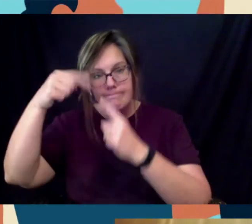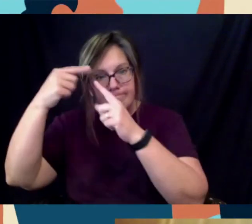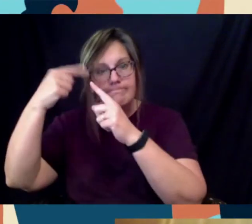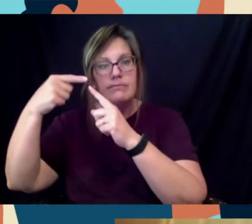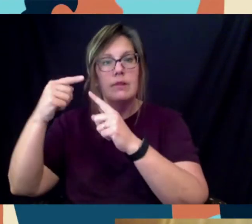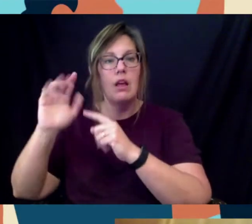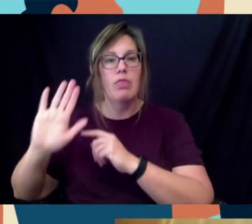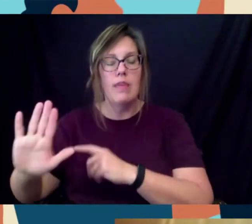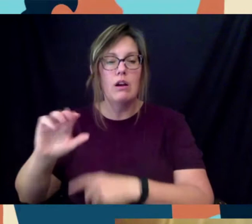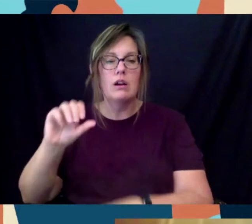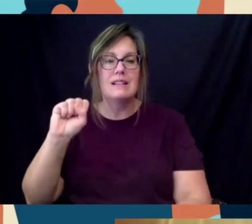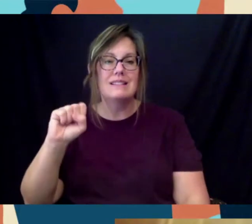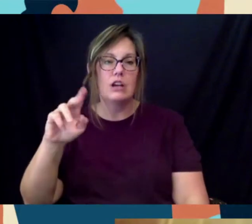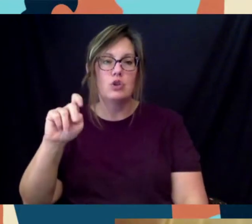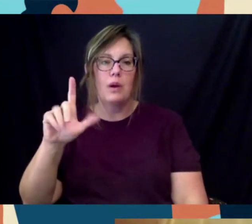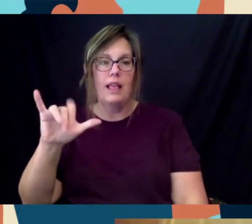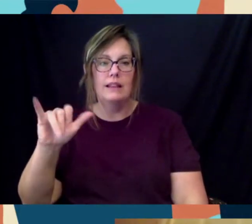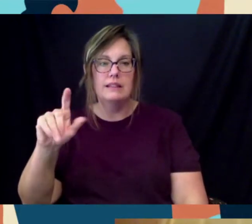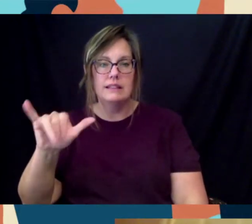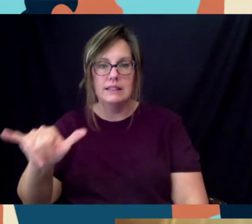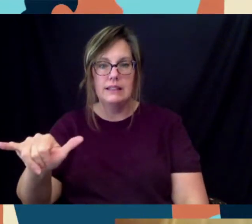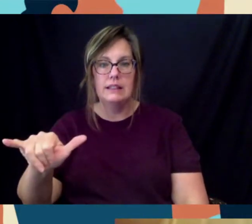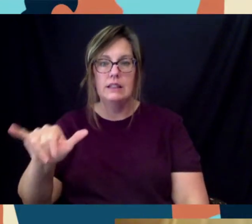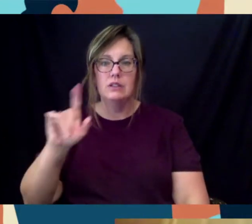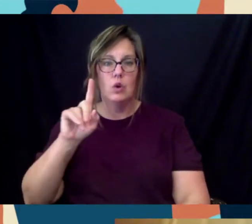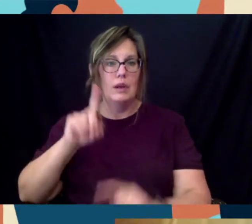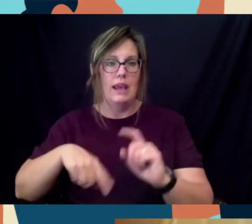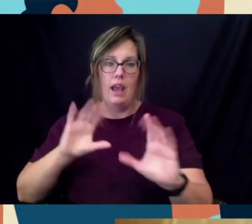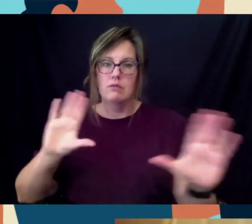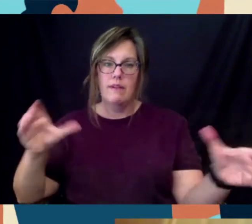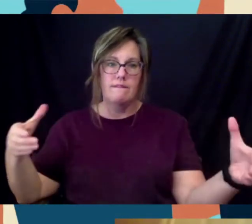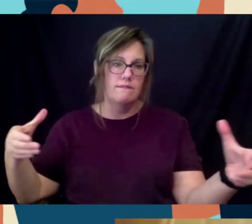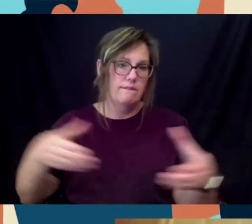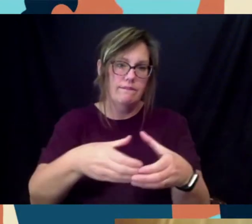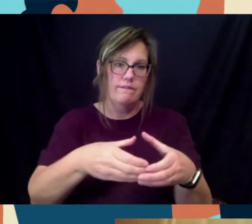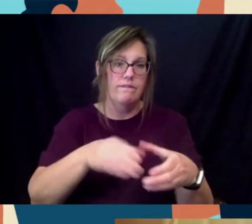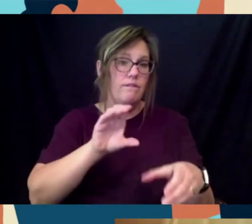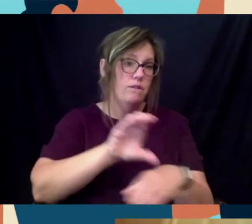keep people from identifying a certain way and we just need to let them label as they're comfortable